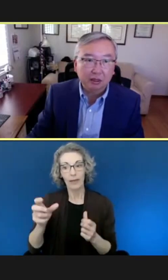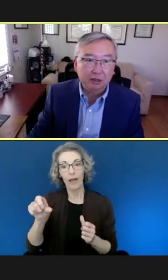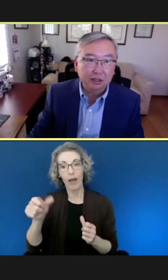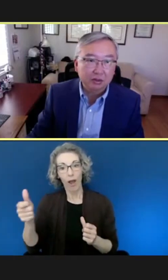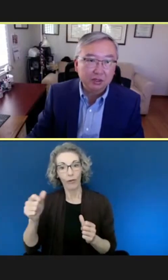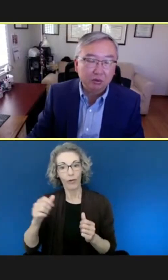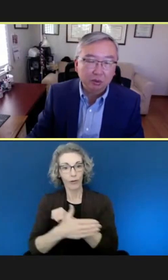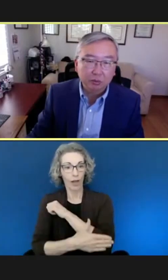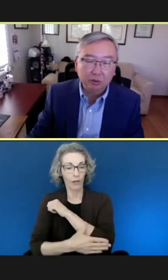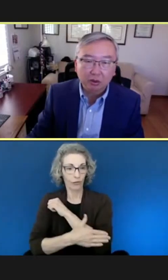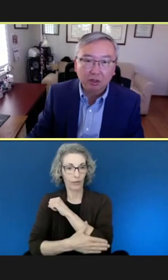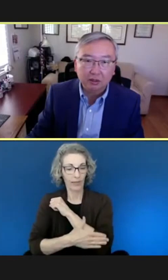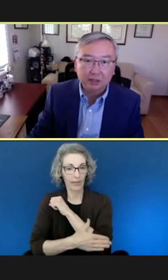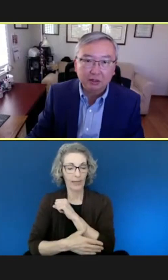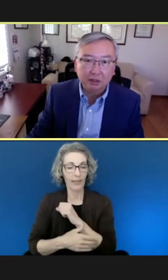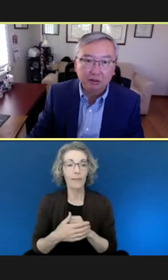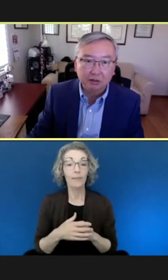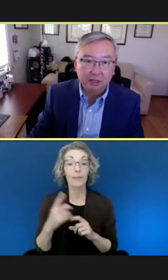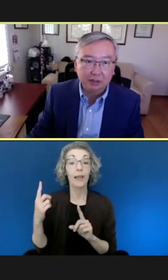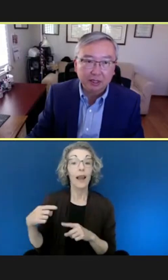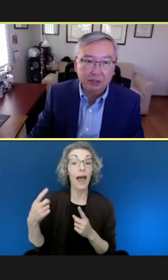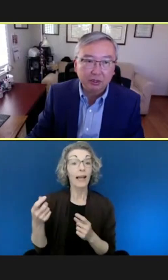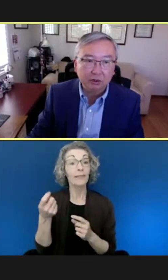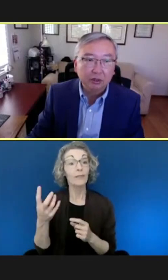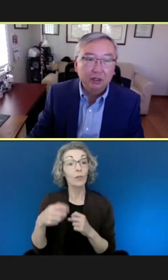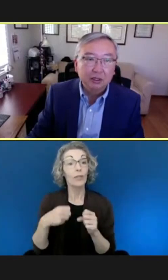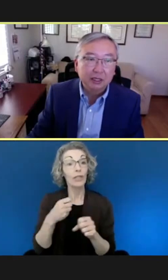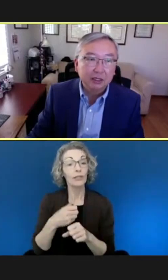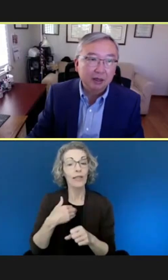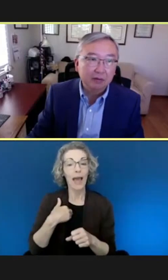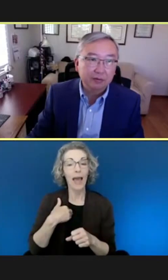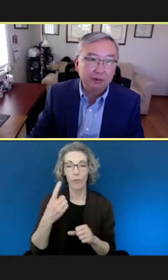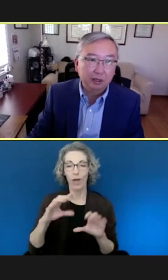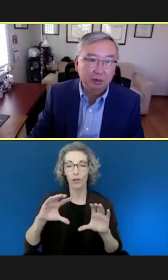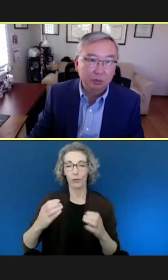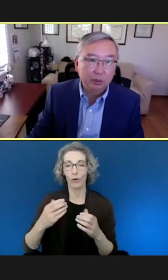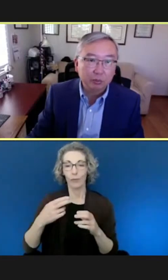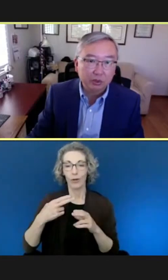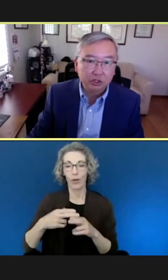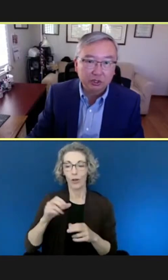there is a group called Autistic Doctors International that have published